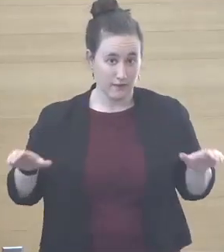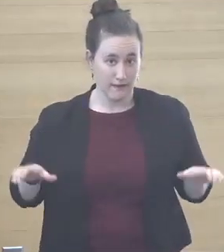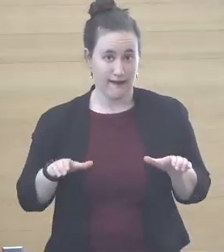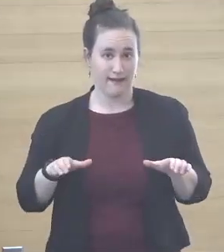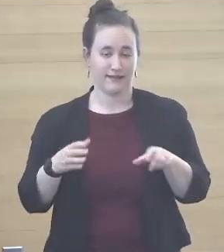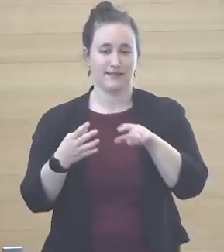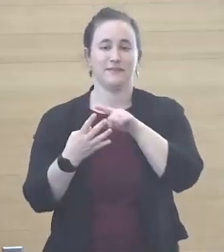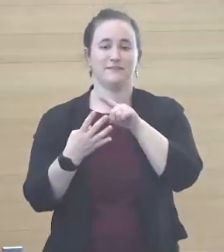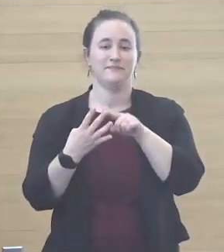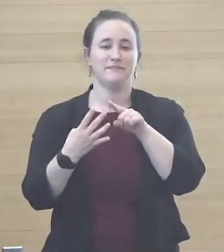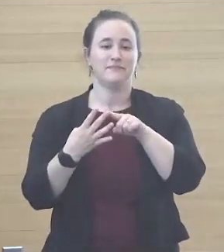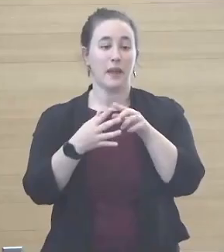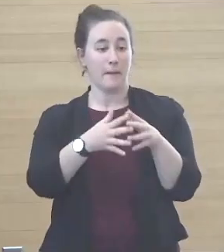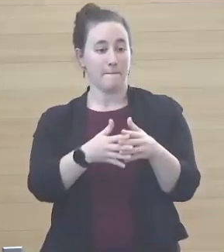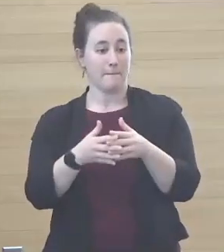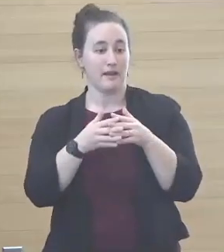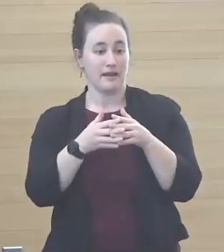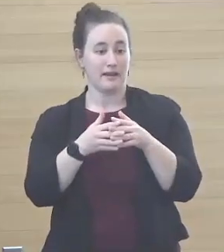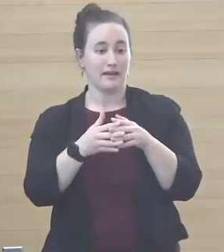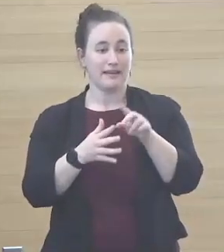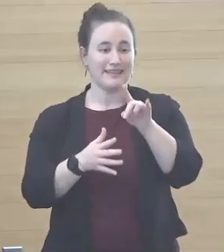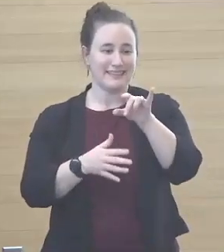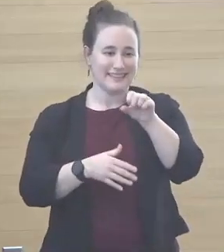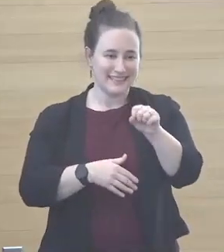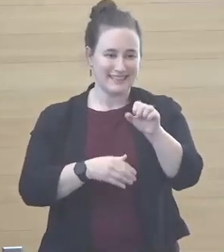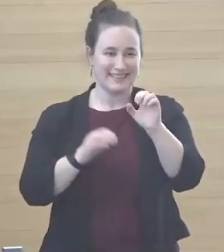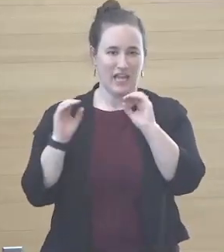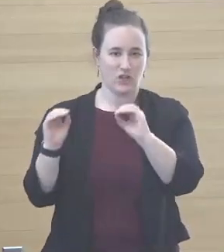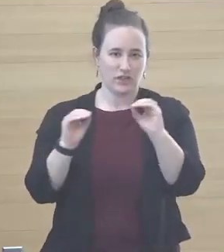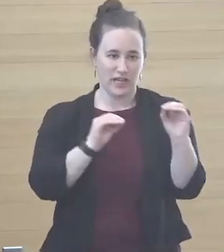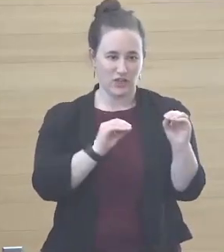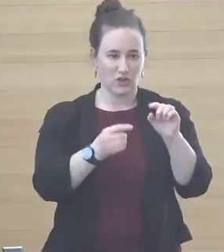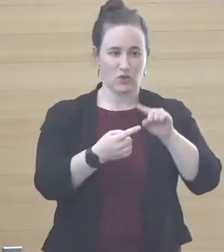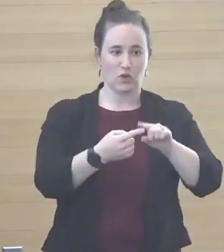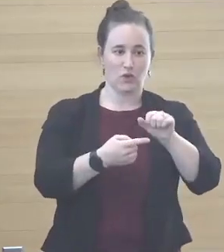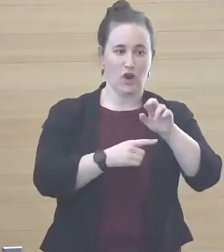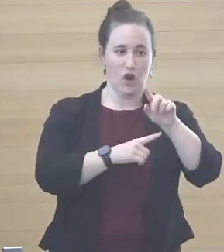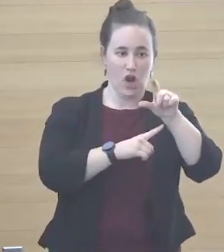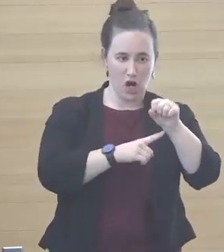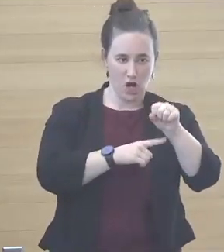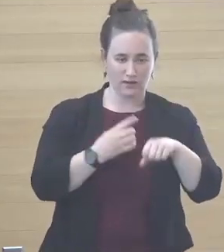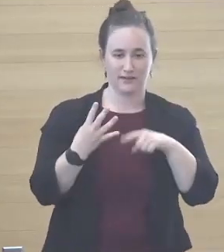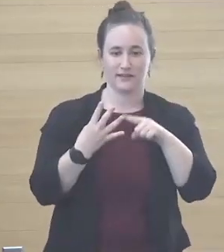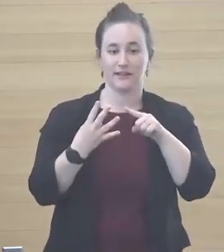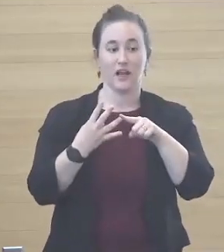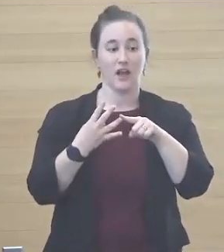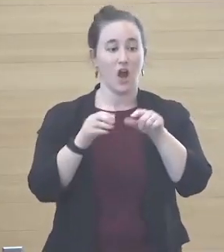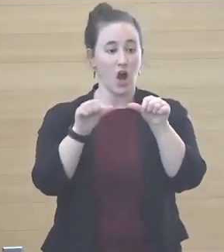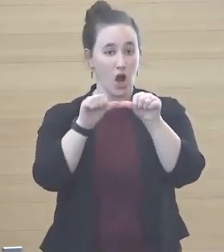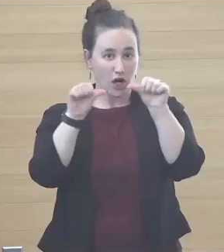Americans Dedicated to Arts Act, Architectural Demands Act or